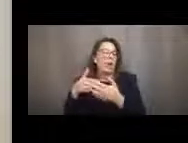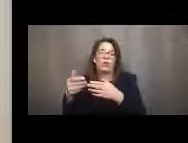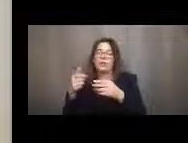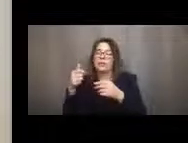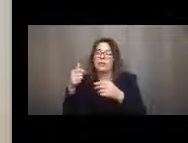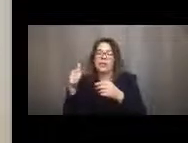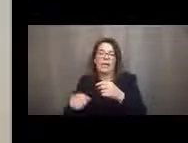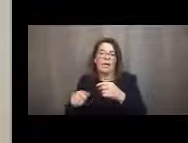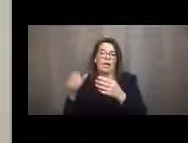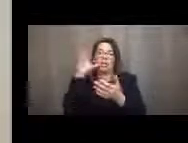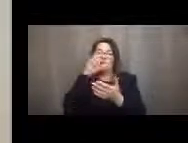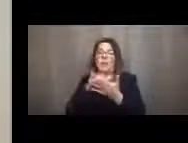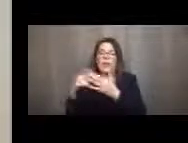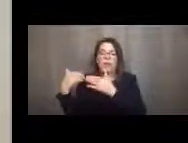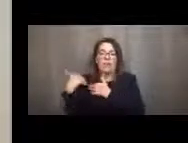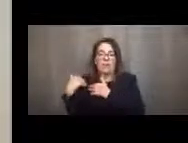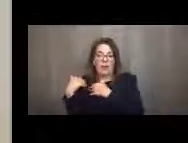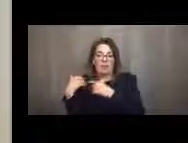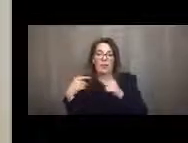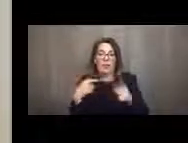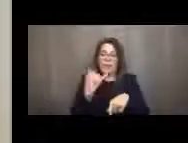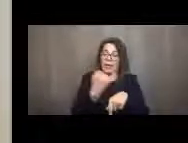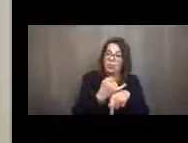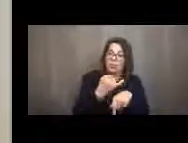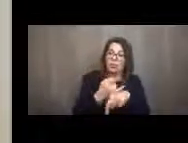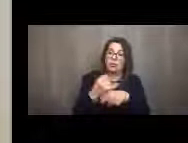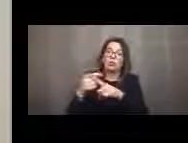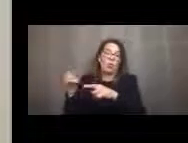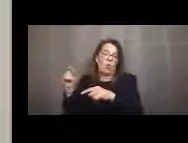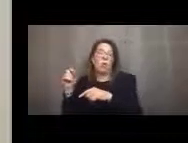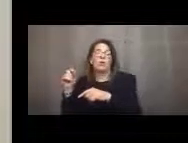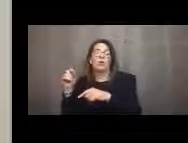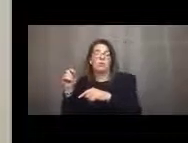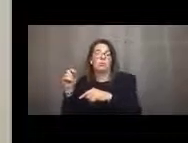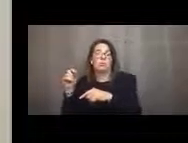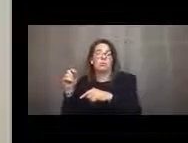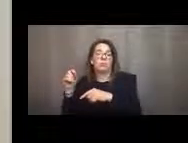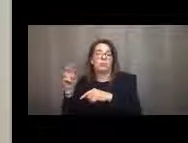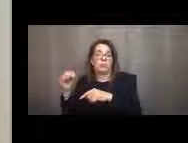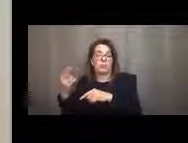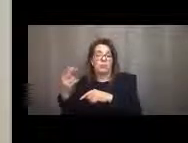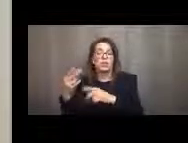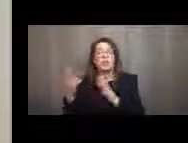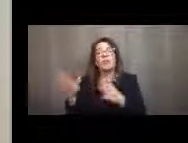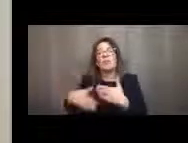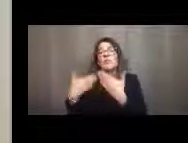assumes that responsibility of reviewing a disclosure. And again, I've just provided the information here